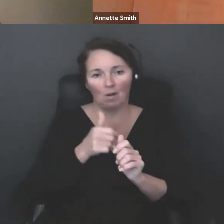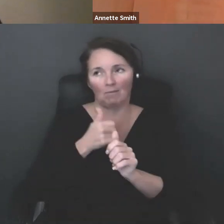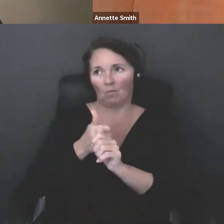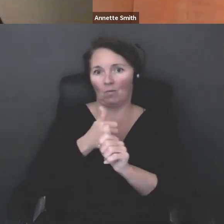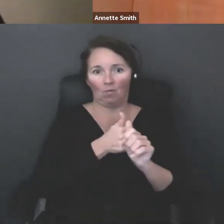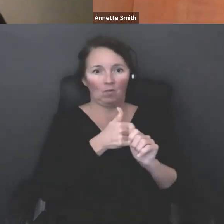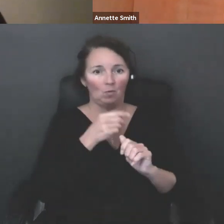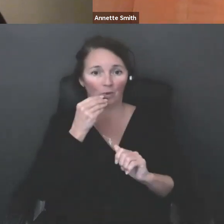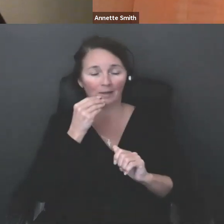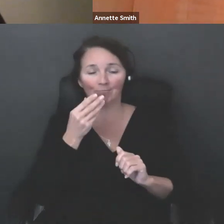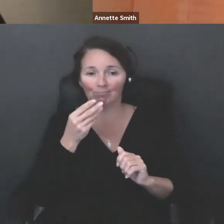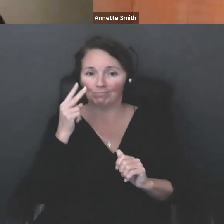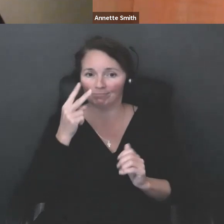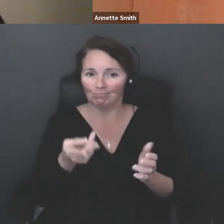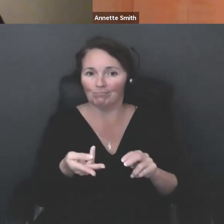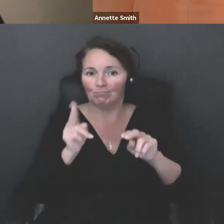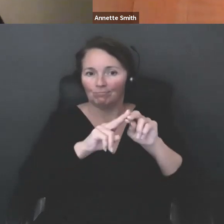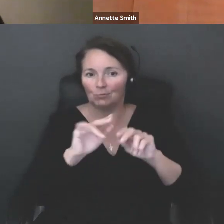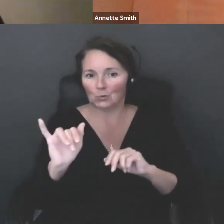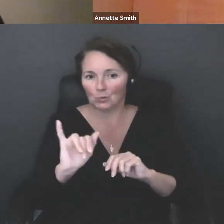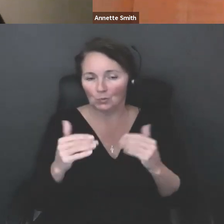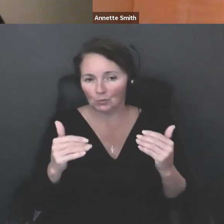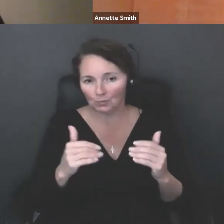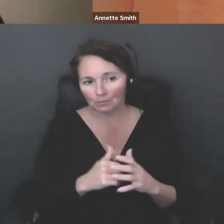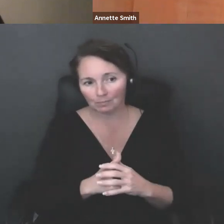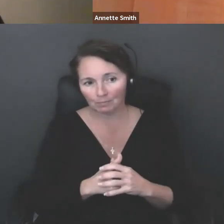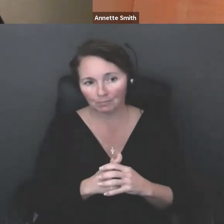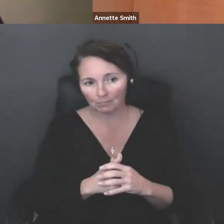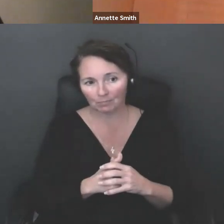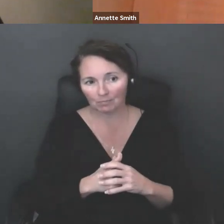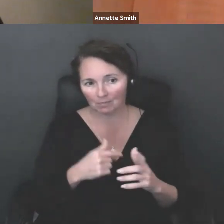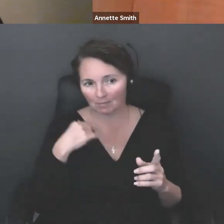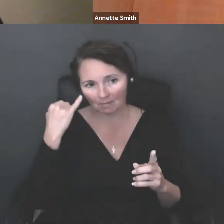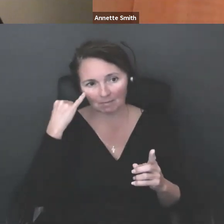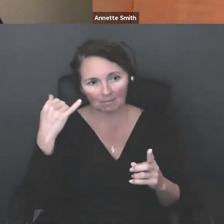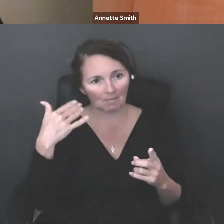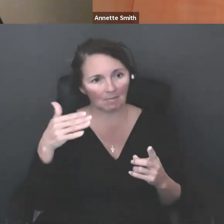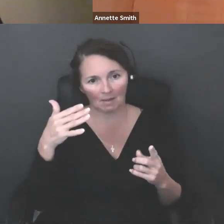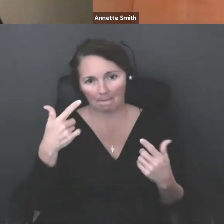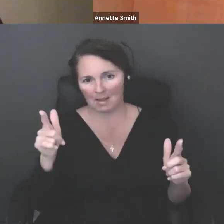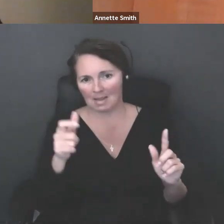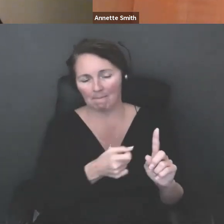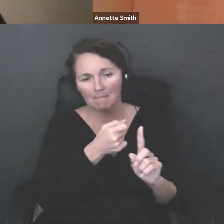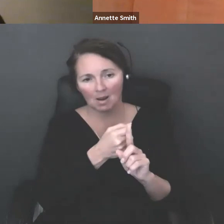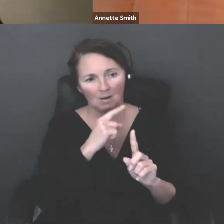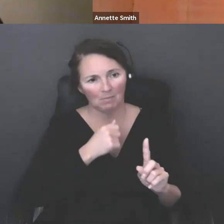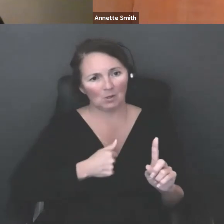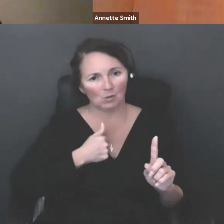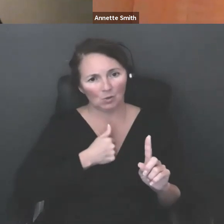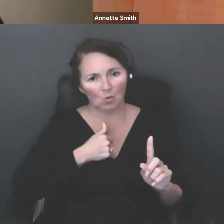substance use, too. Those can intersect, that sometimes people do use substances to avoid eating . So yeah.